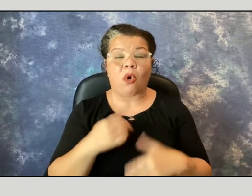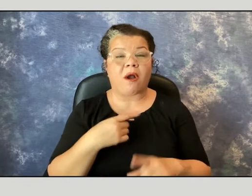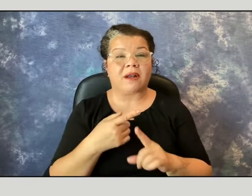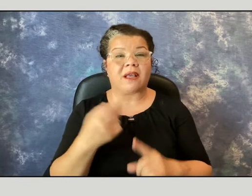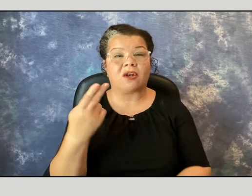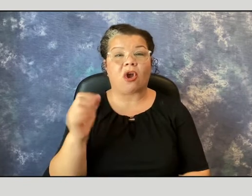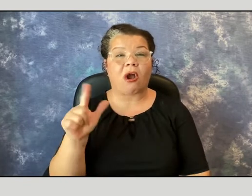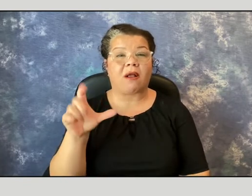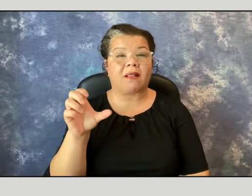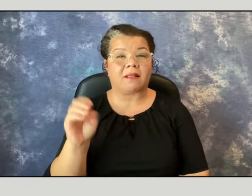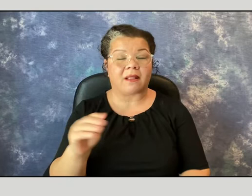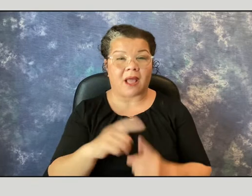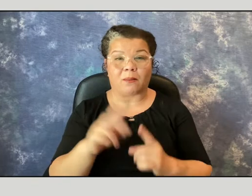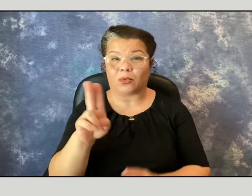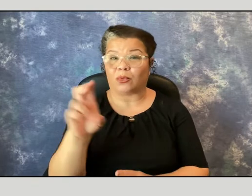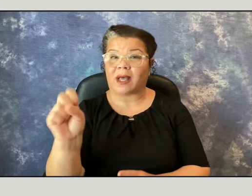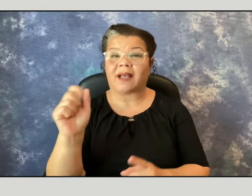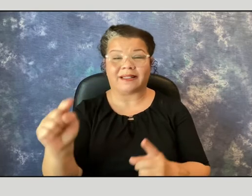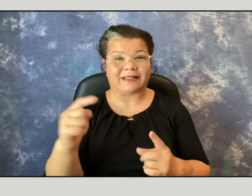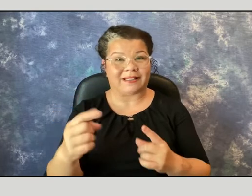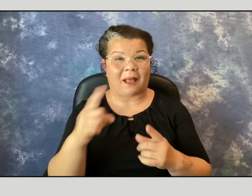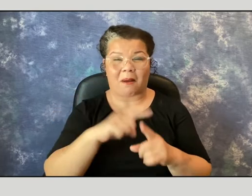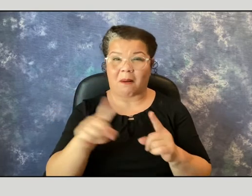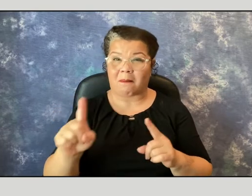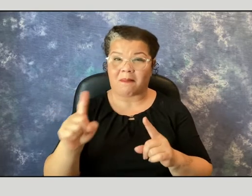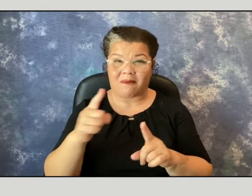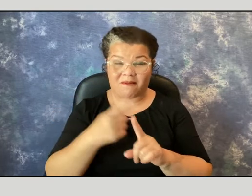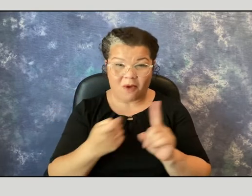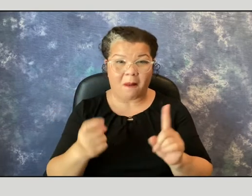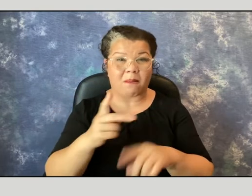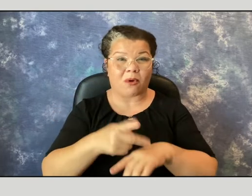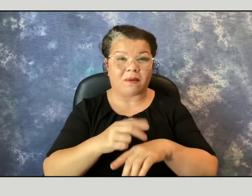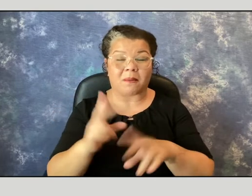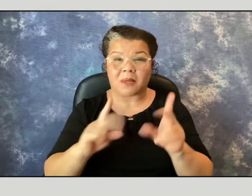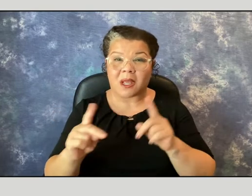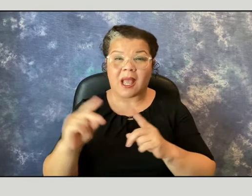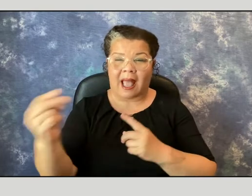infused with Nuyorican culture and soul and spirit